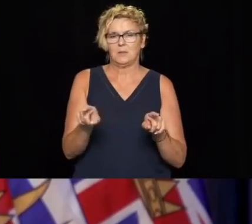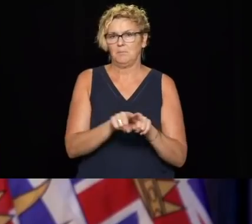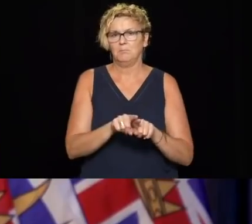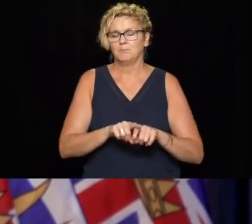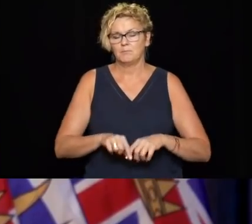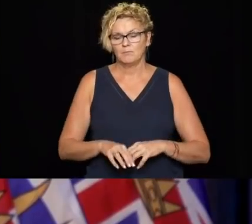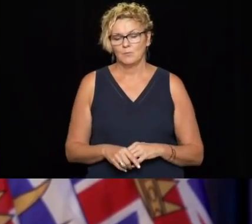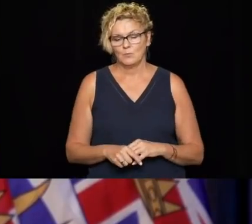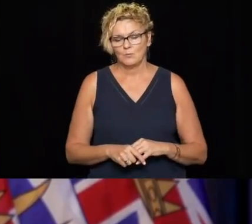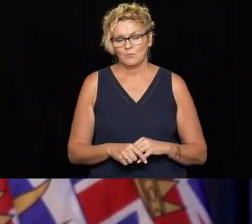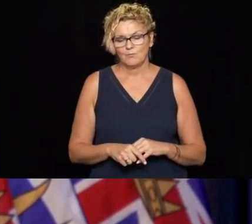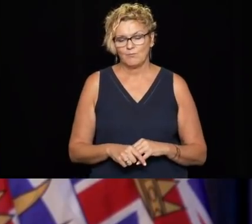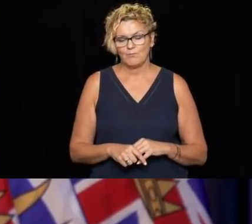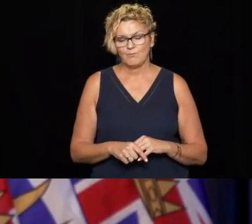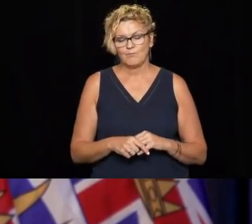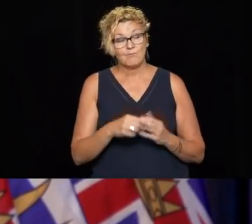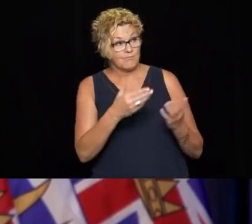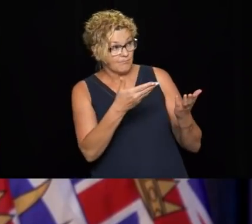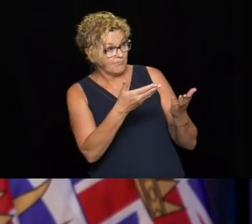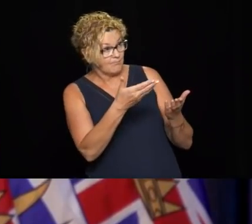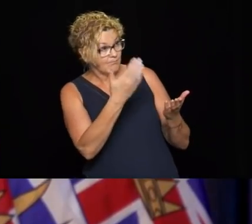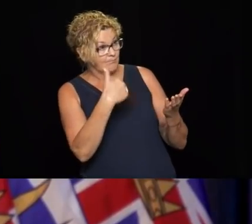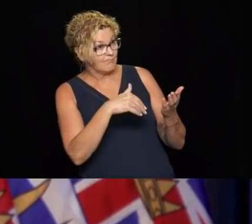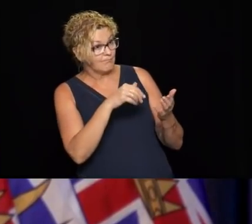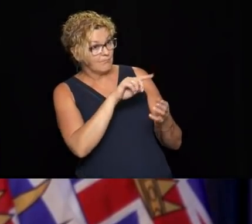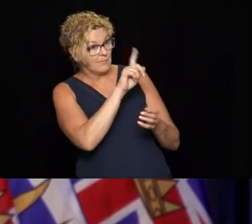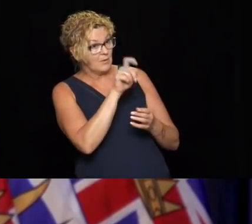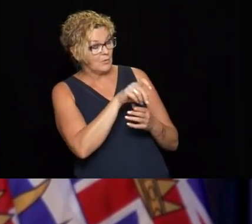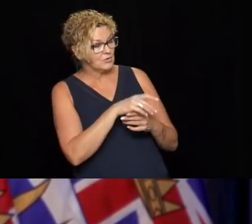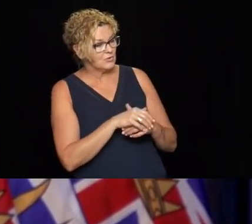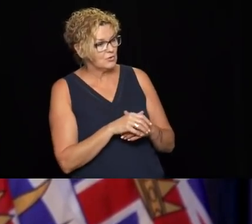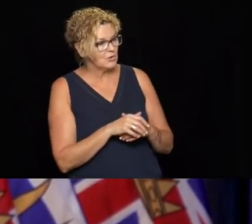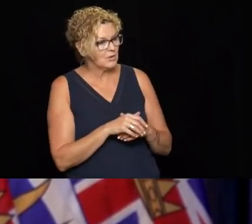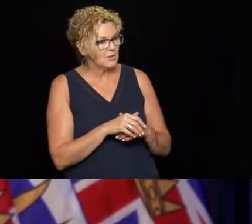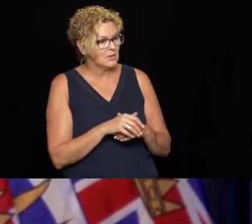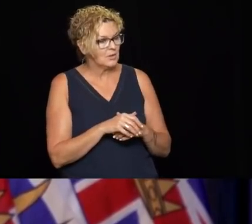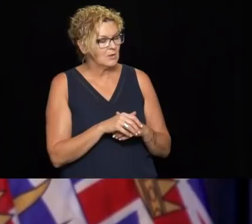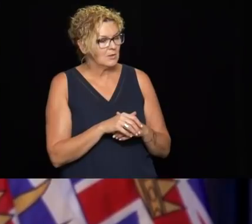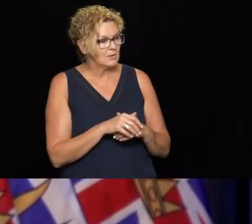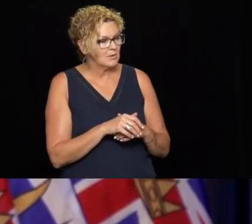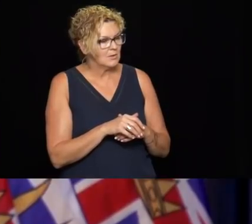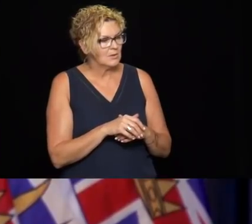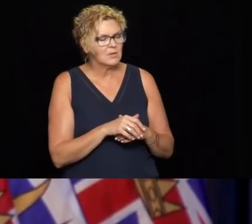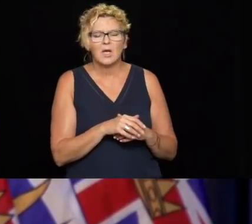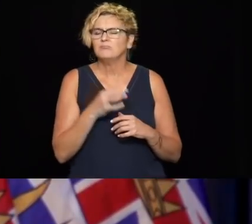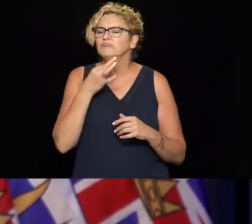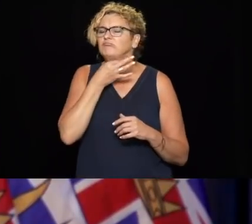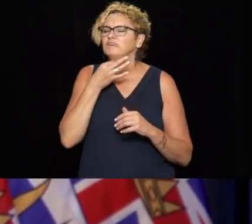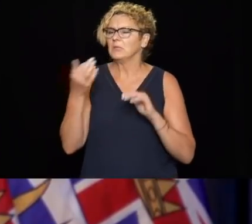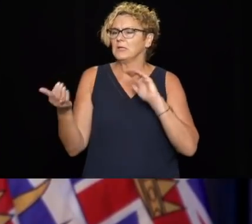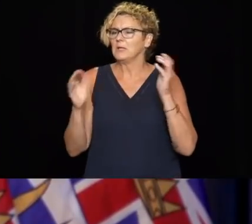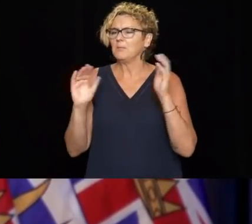Yeah, similar follow-up, how are we gonna get more people